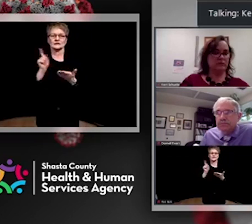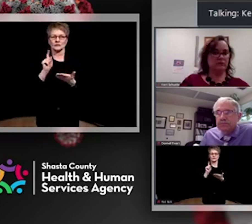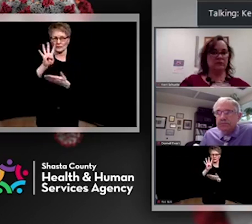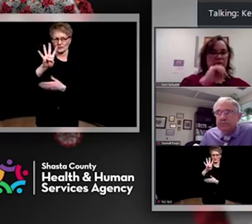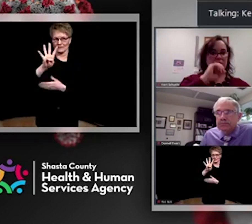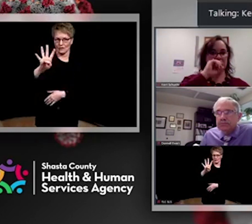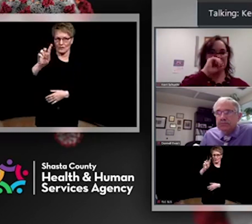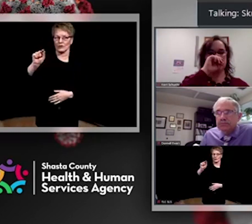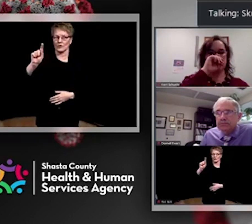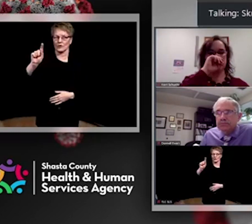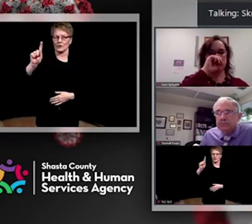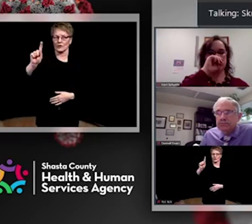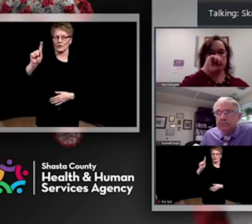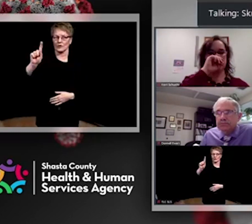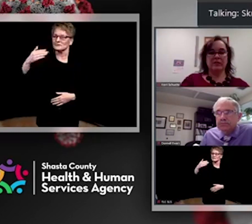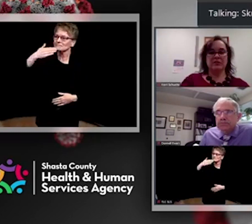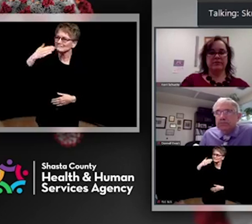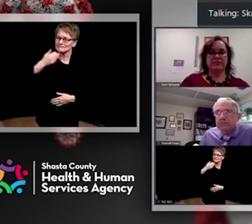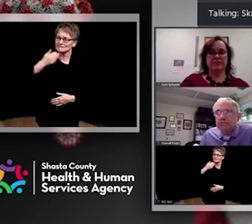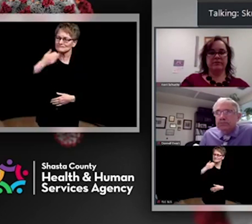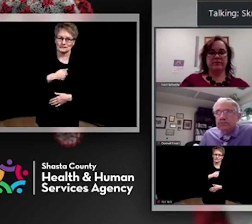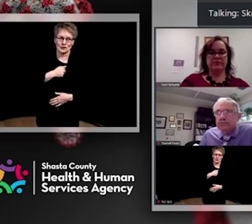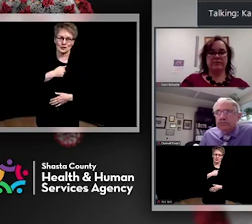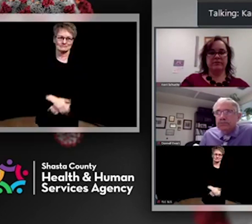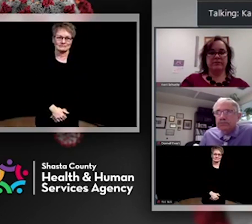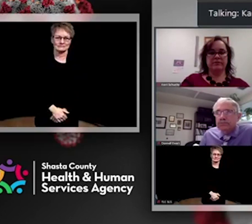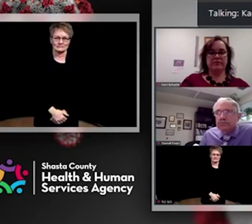Thank you. Sorry. And I just wanted to add that